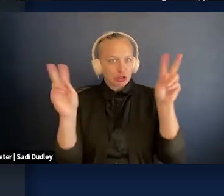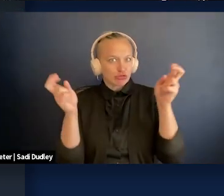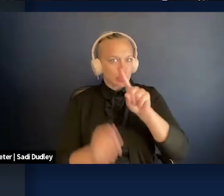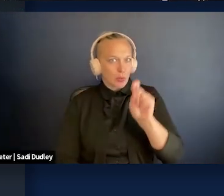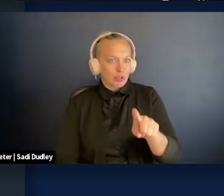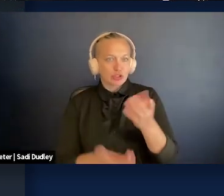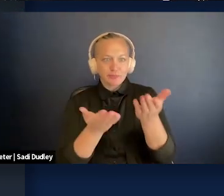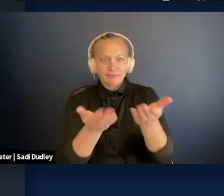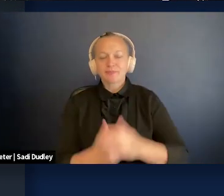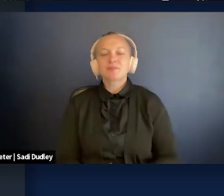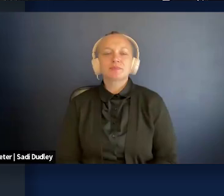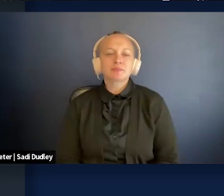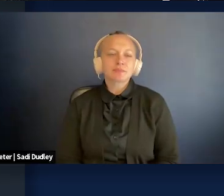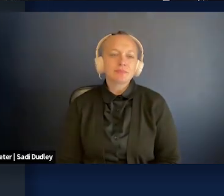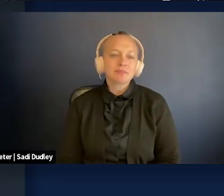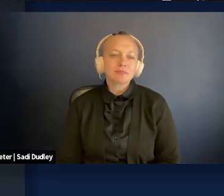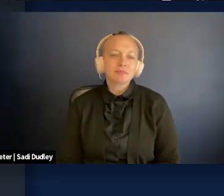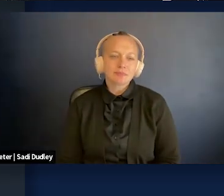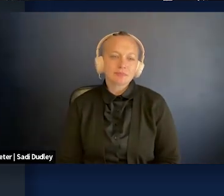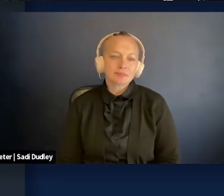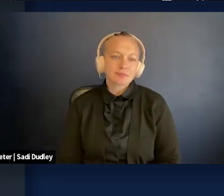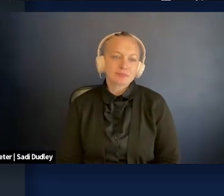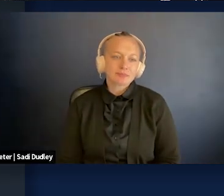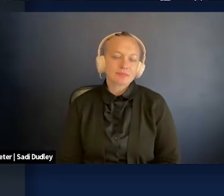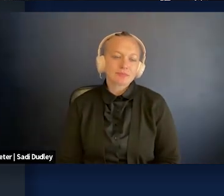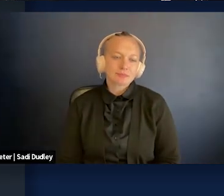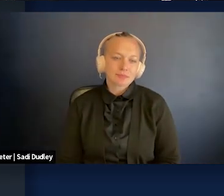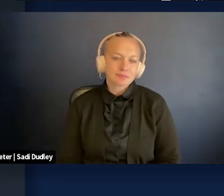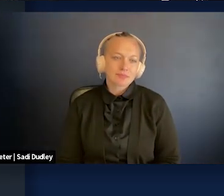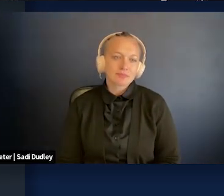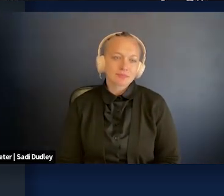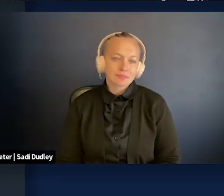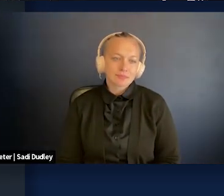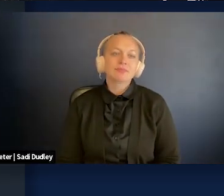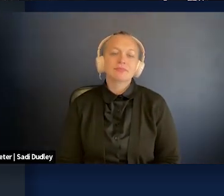What reflections about adaptive sports and disability do health professions students have after adaptive sports participation?